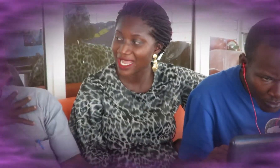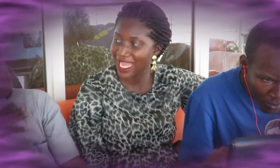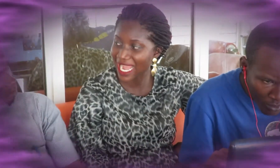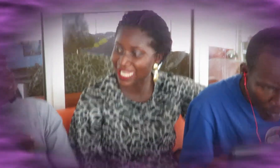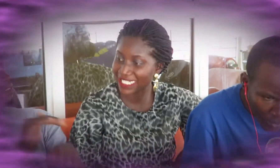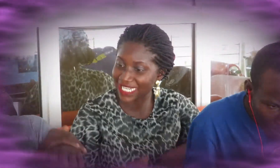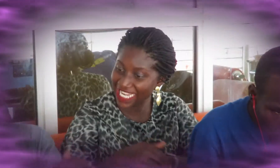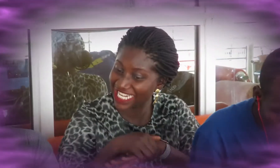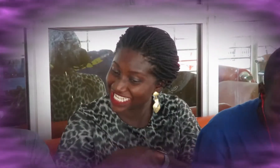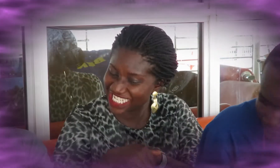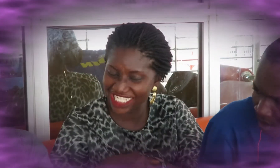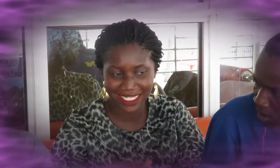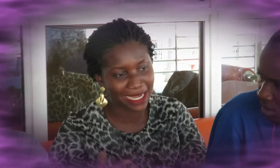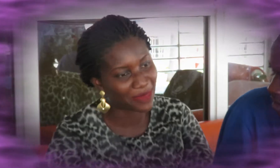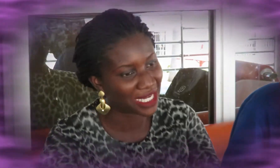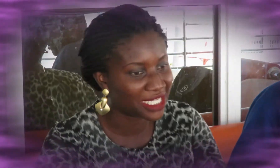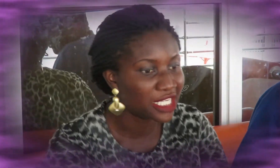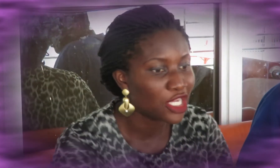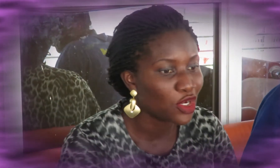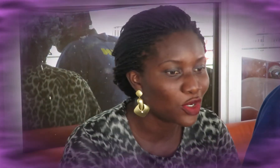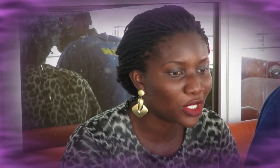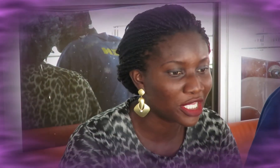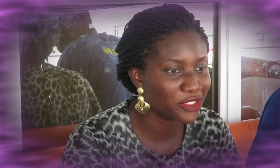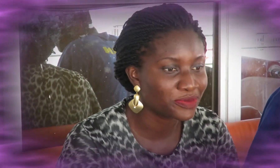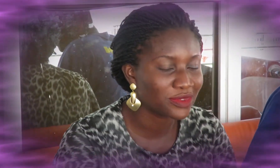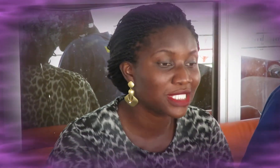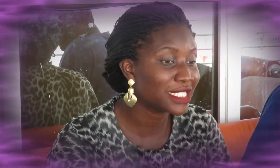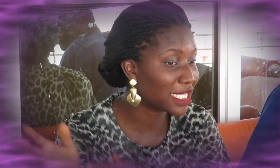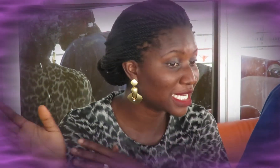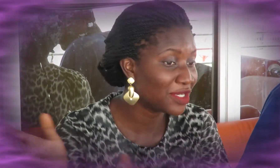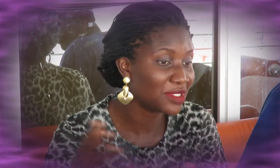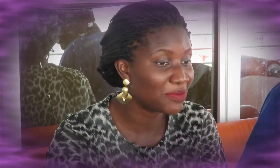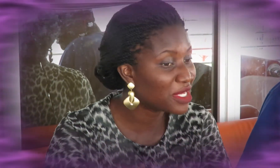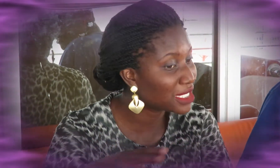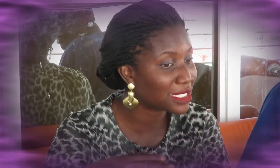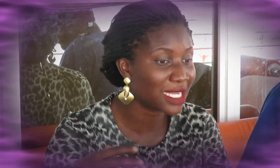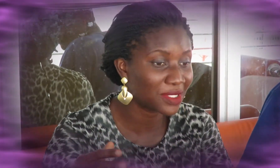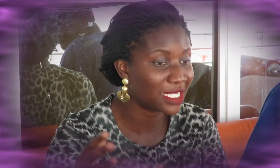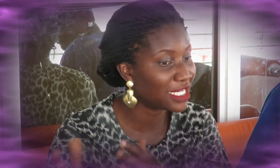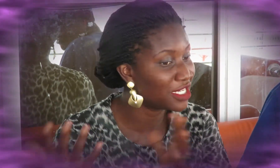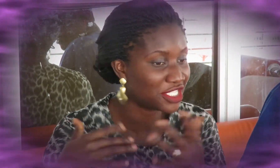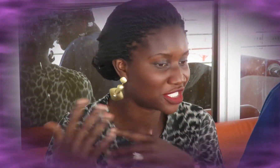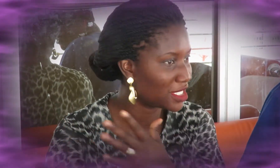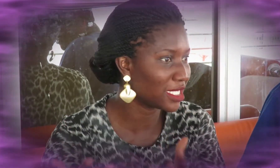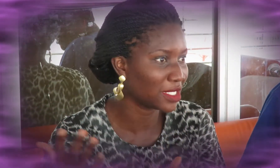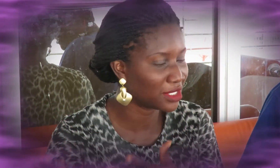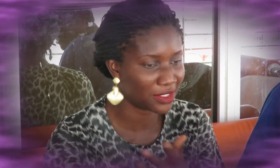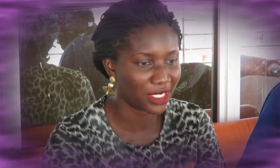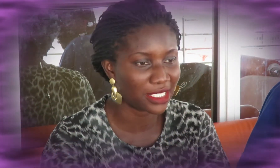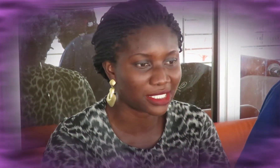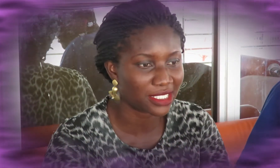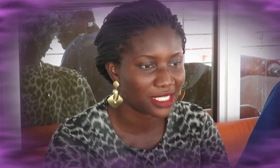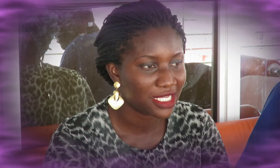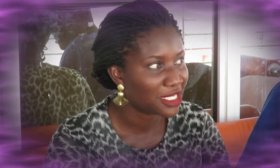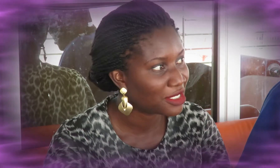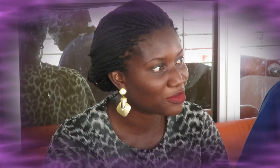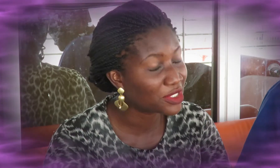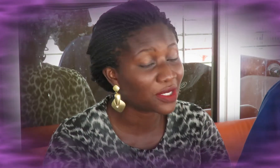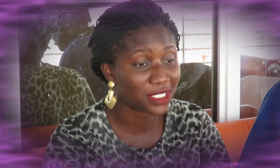deaf community especially the deaf community in our rural areas whereby some of these things